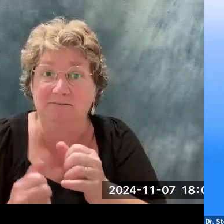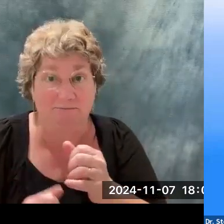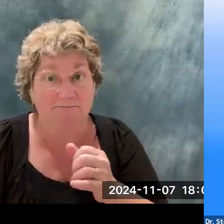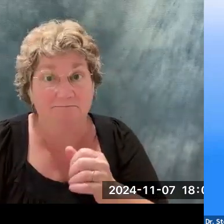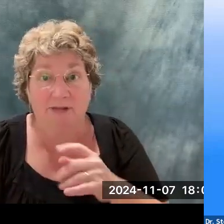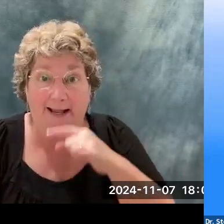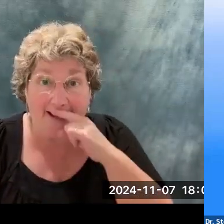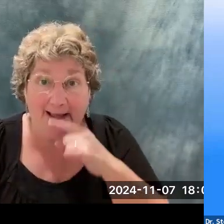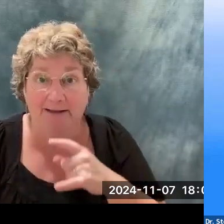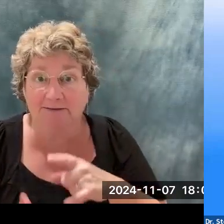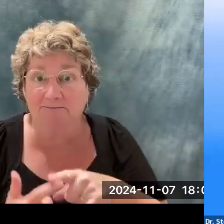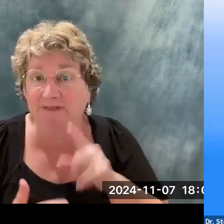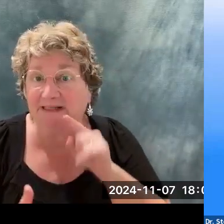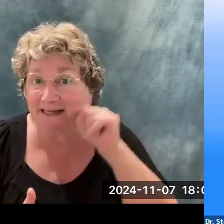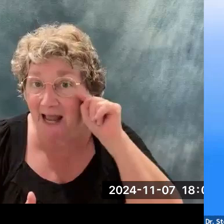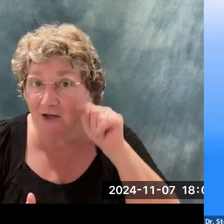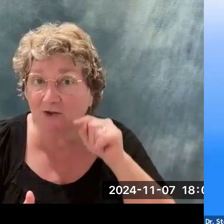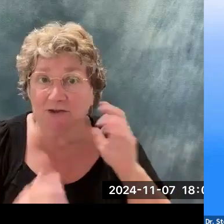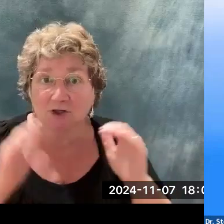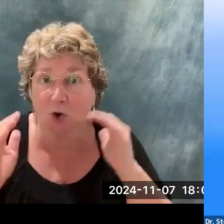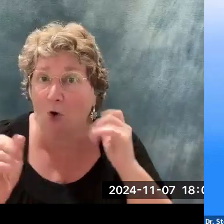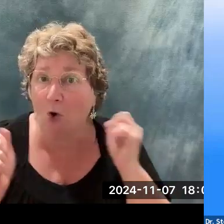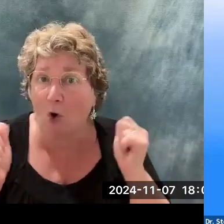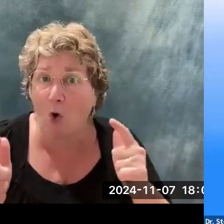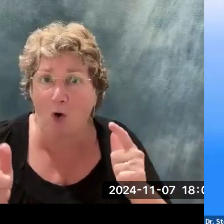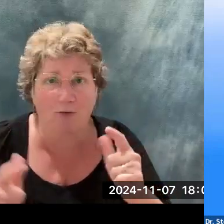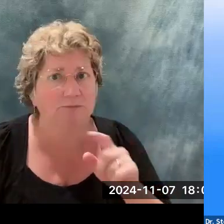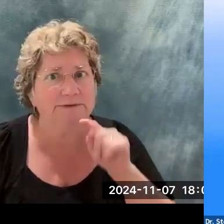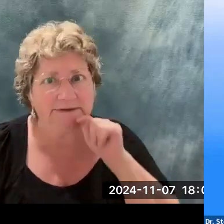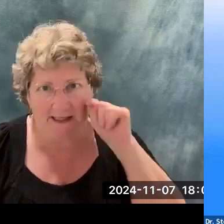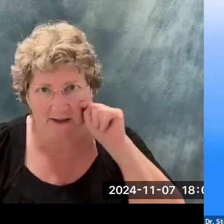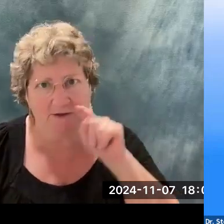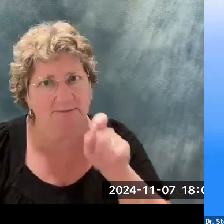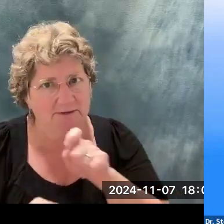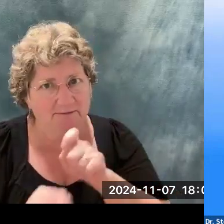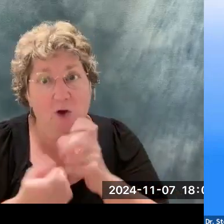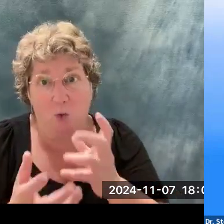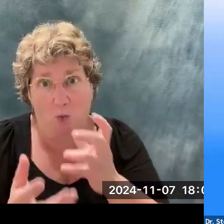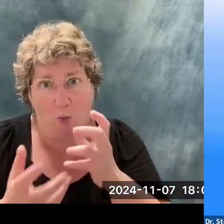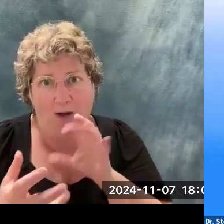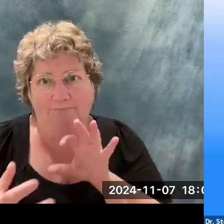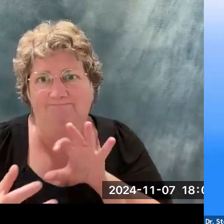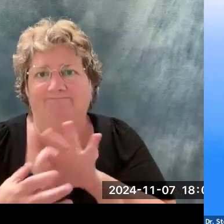times people will find people who have like-mindedness, who are experiencing the